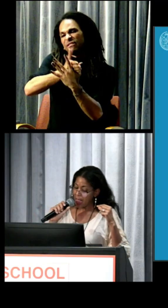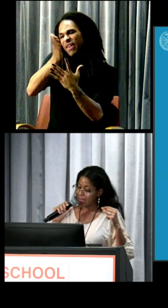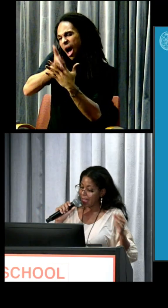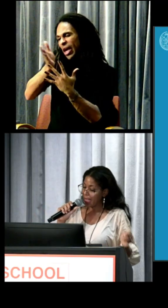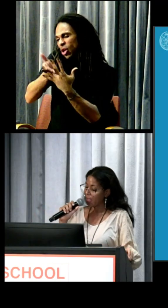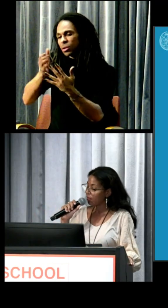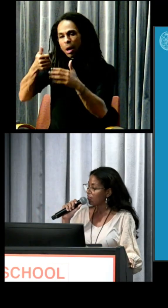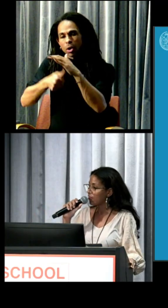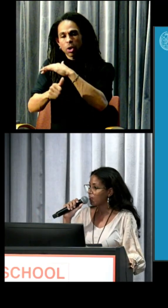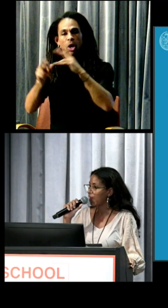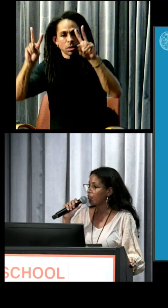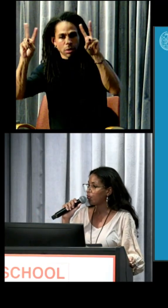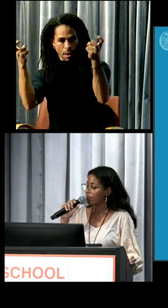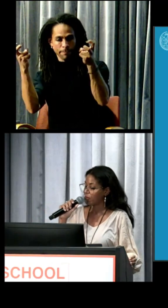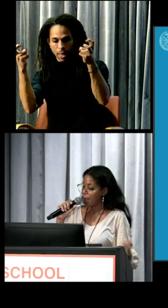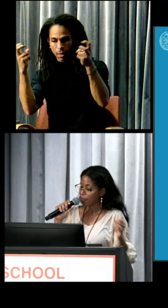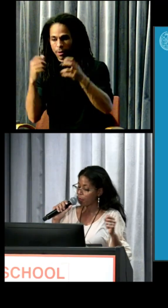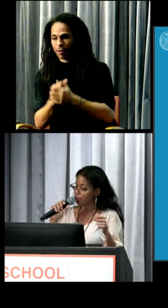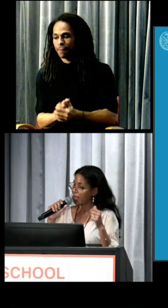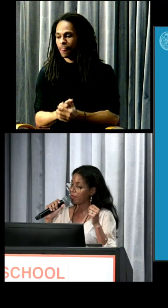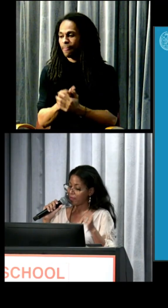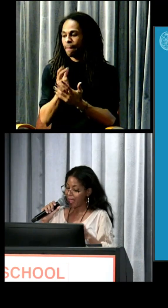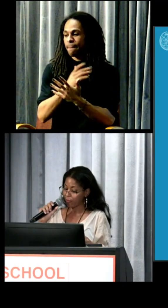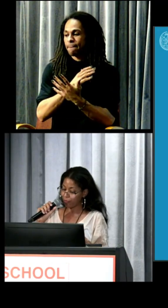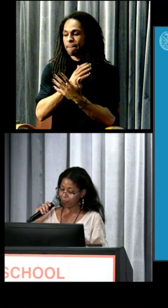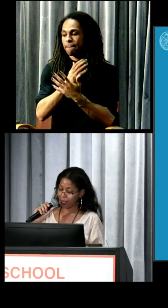reasonable proxy for overall cycling behavior in New York.